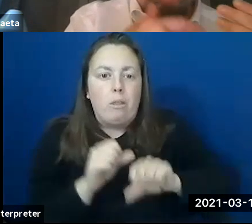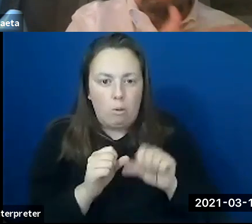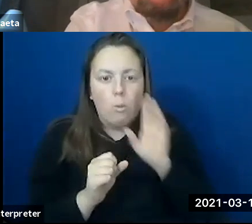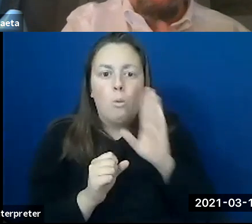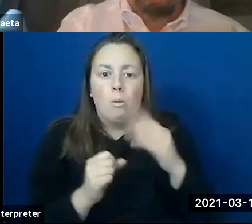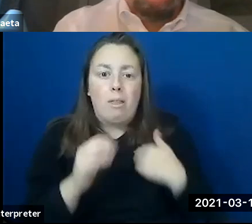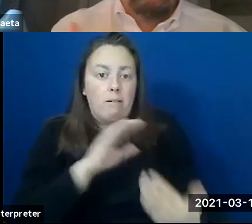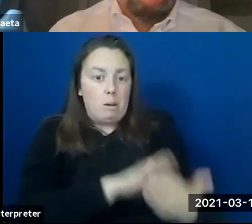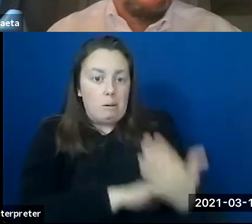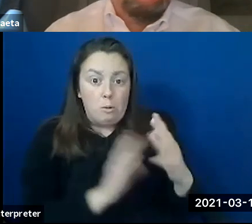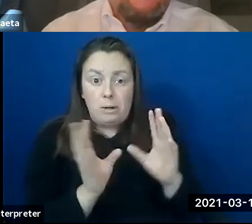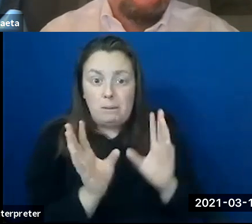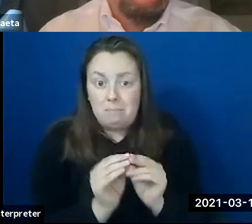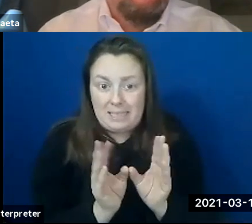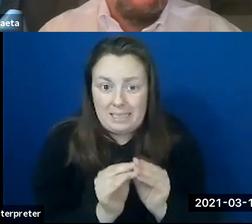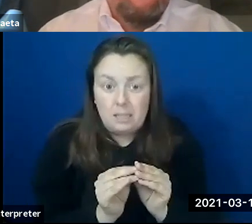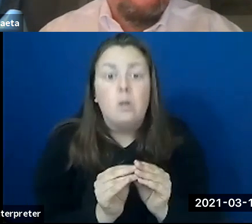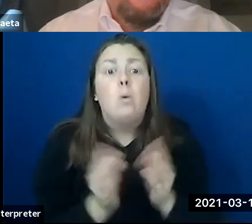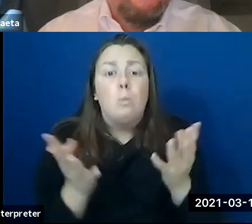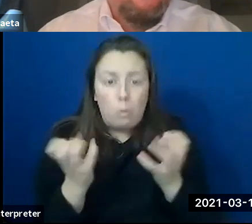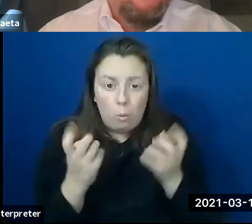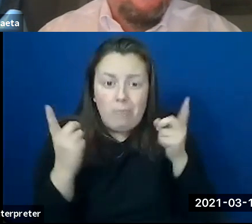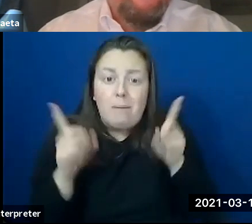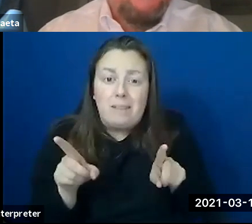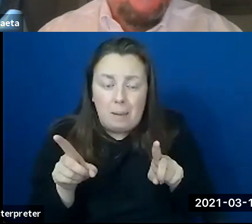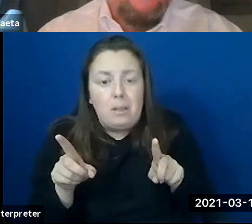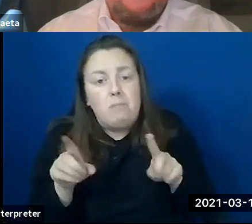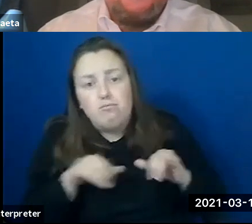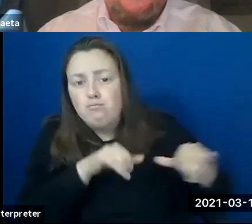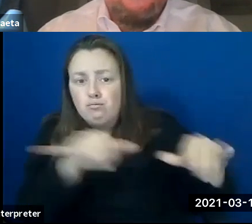Joseph Baeta: We want those types of meetings to be happening throughout all of our schools in the district.